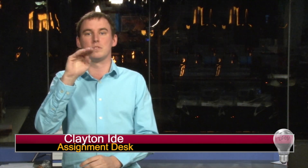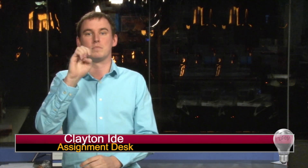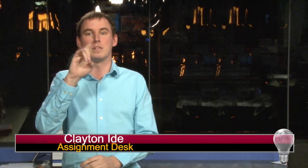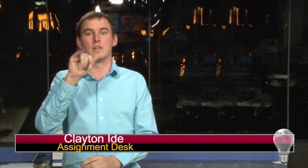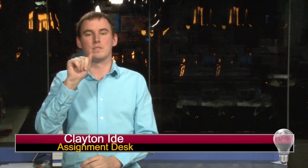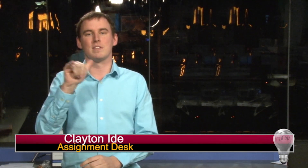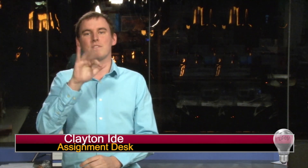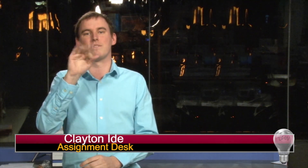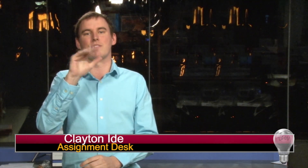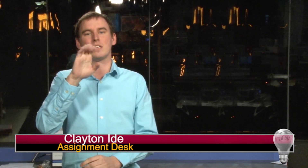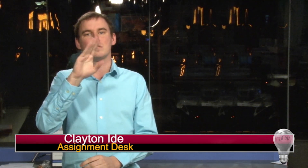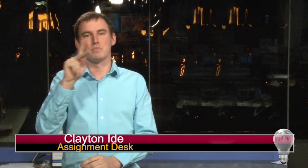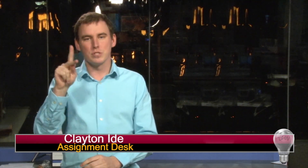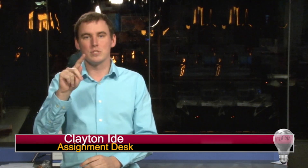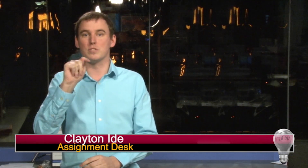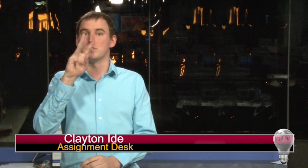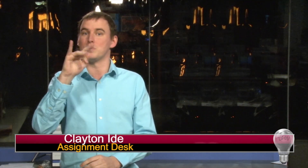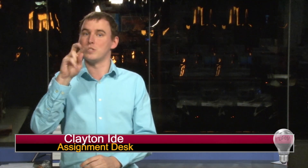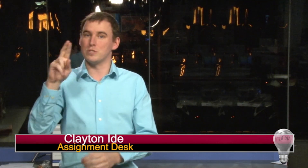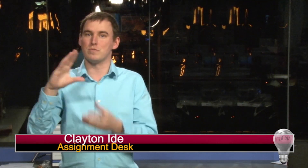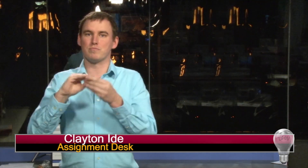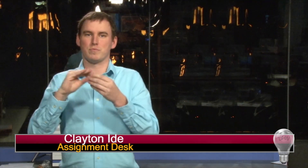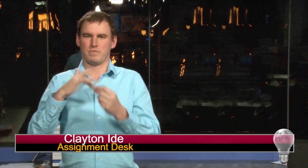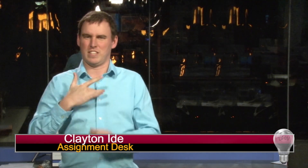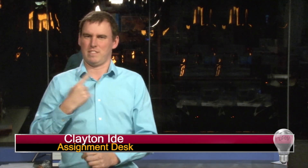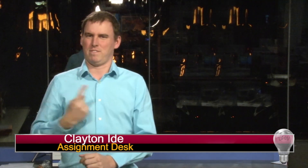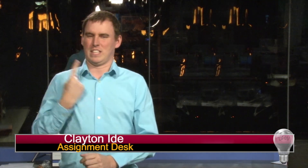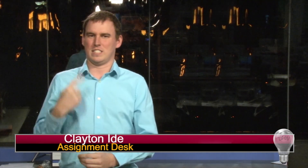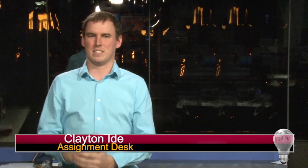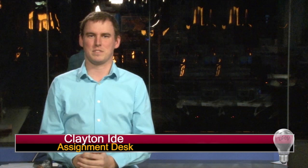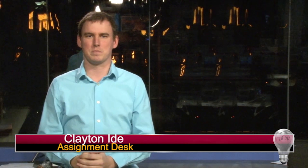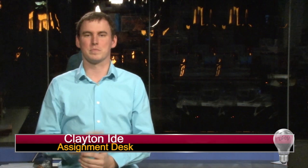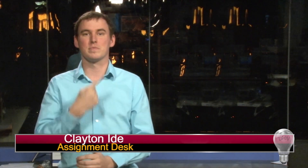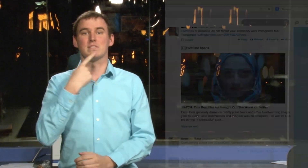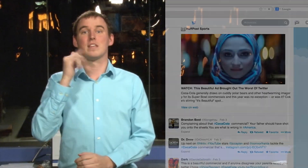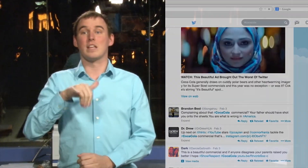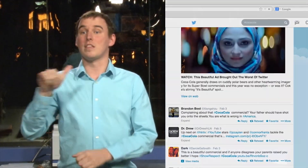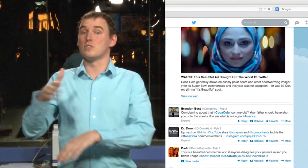MANY PEOPLE BEGAN POSTING ON SOCIAL MEDIA ABOUT HOW IT WAS OFFENSIVE TO SING "AMERICA